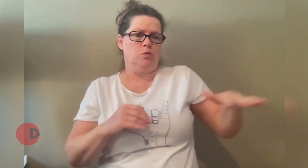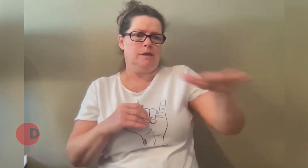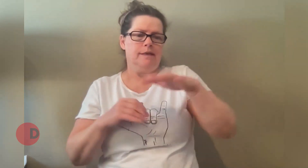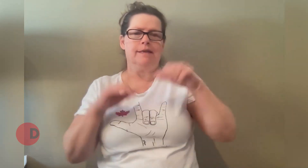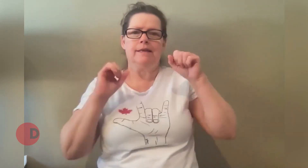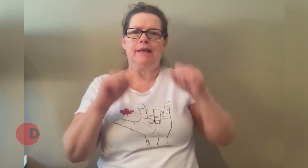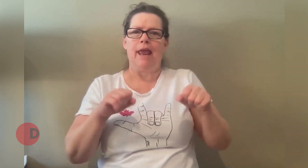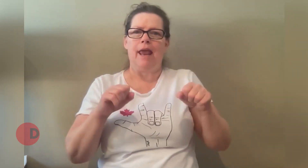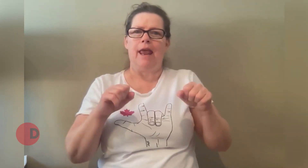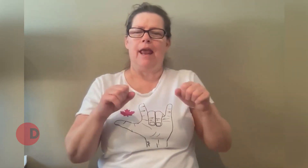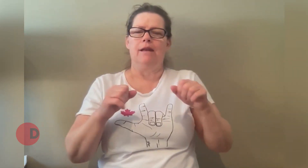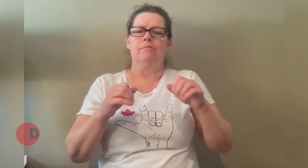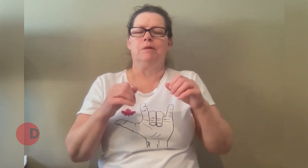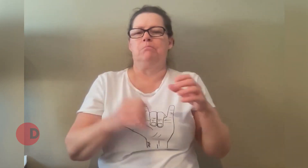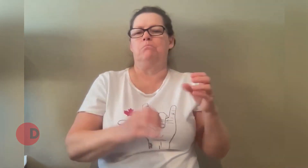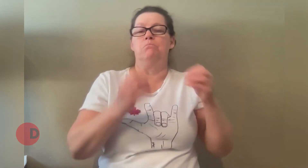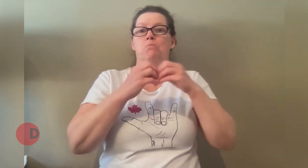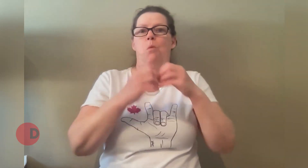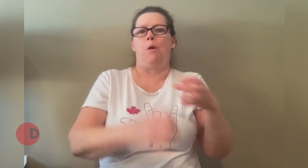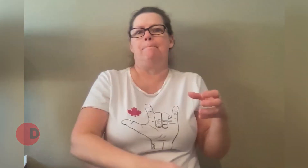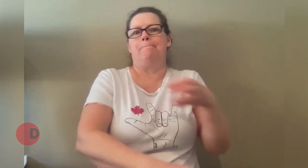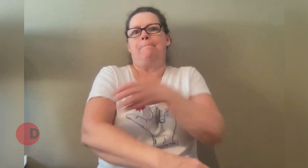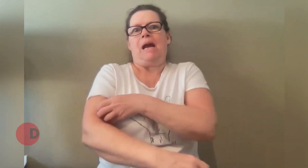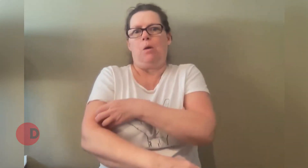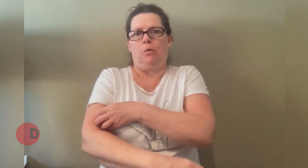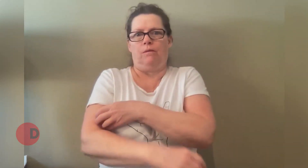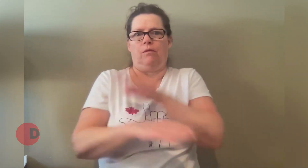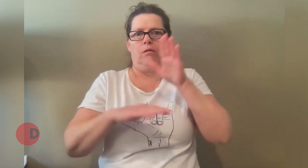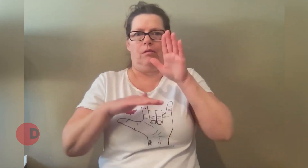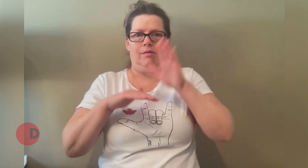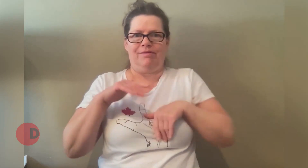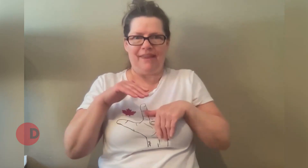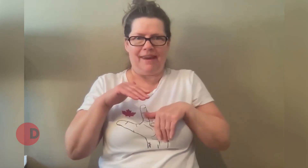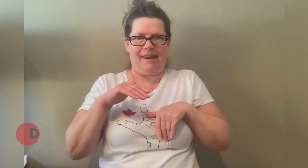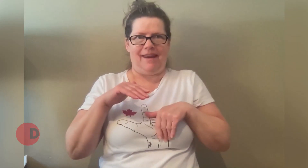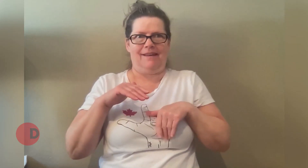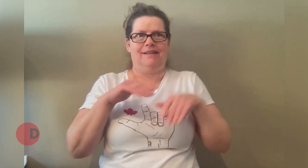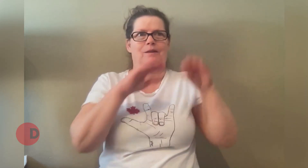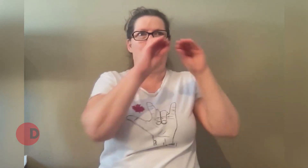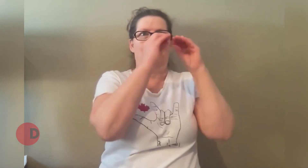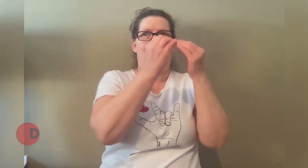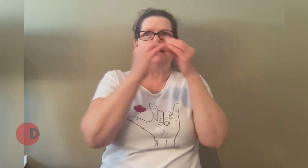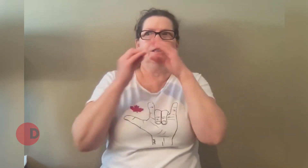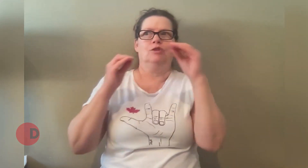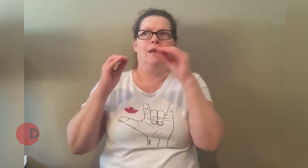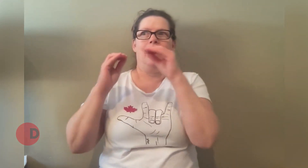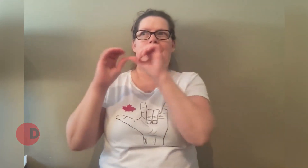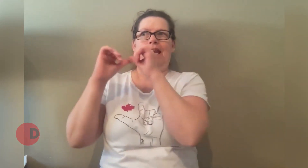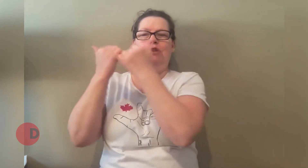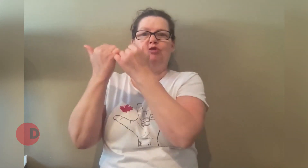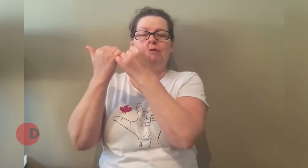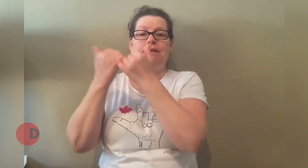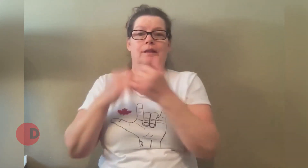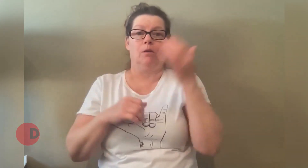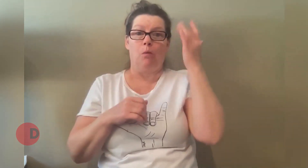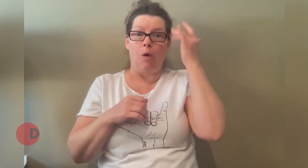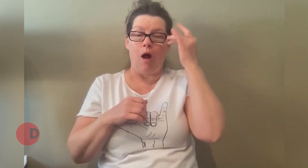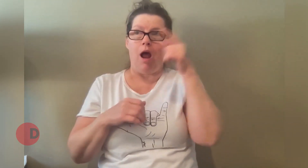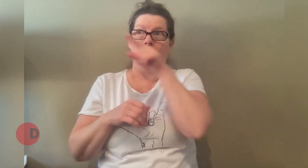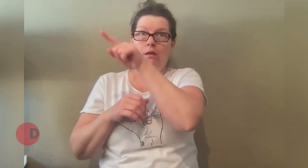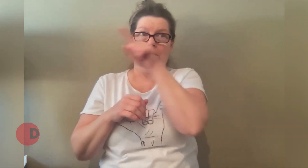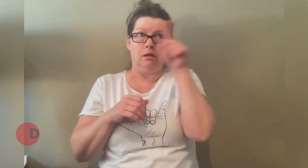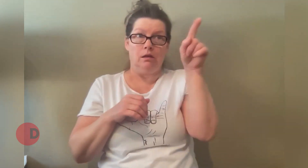and could work together to build more strength than organizations